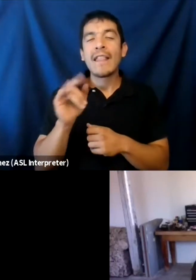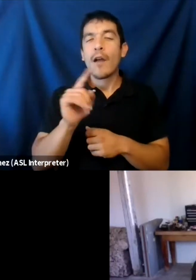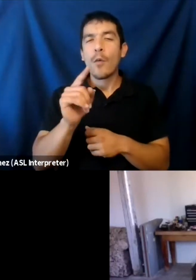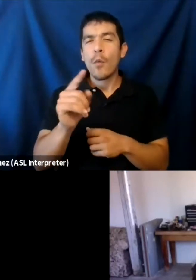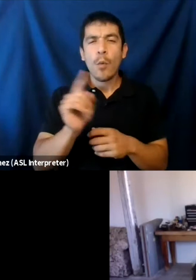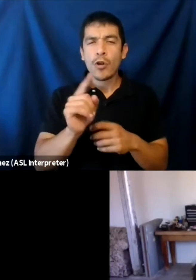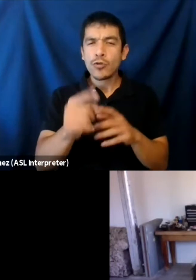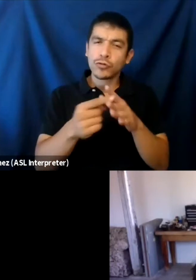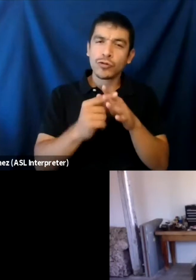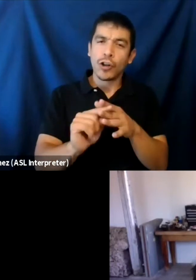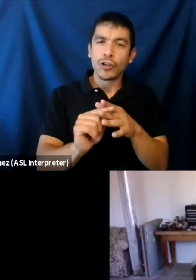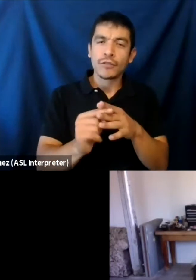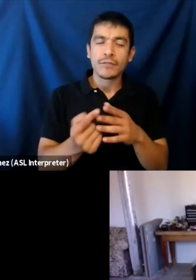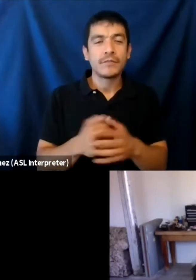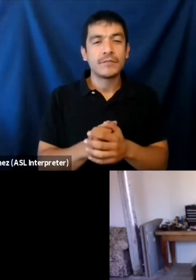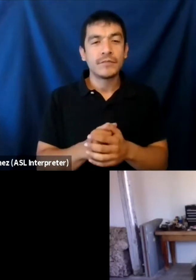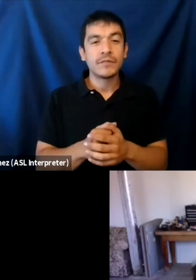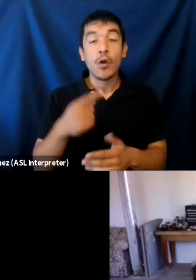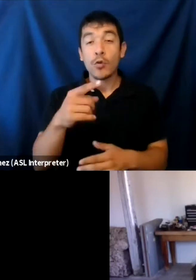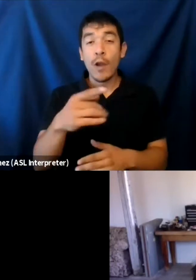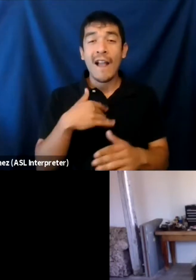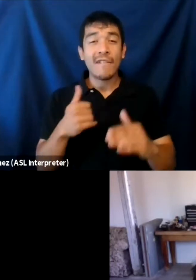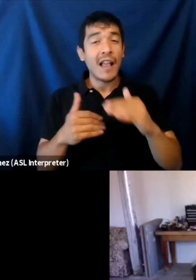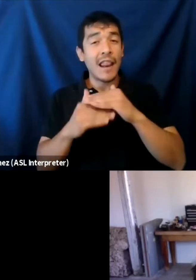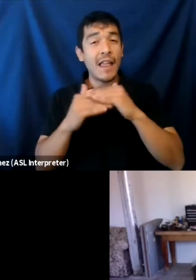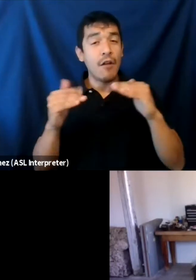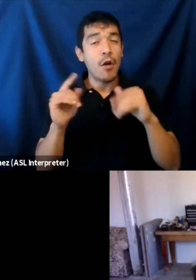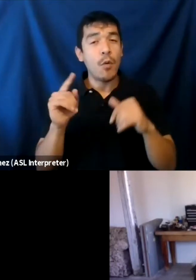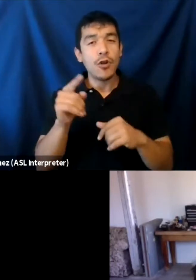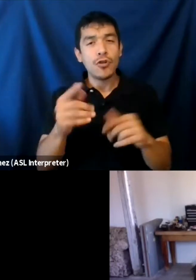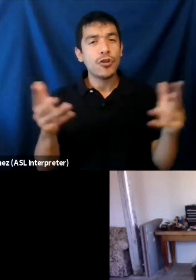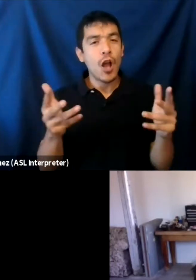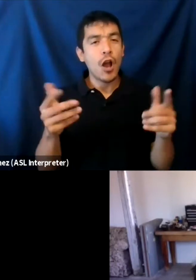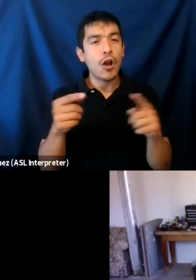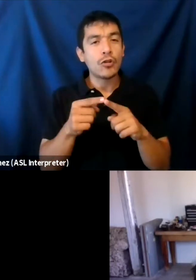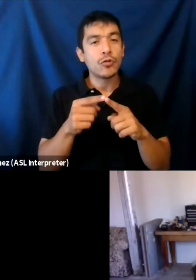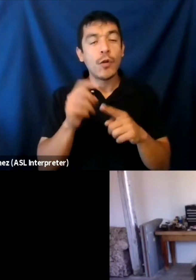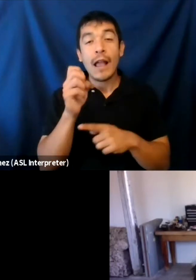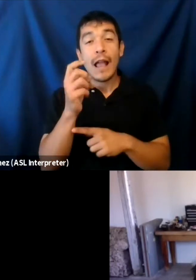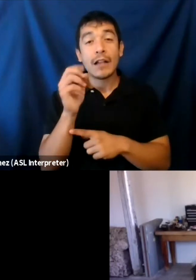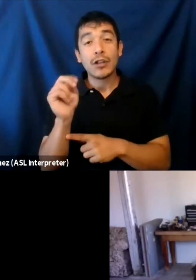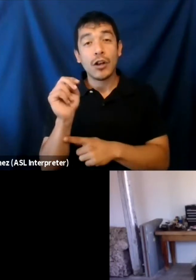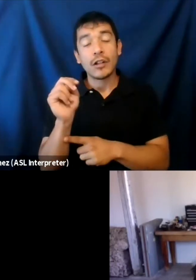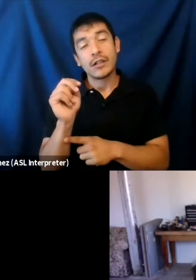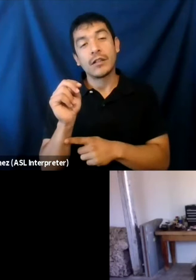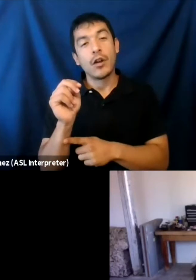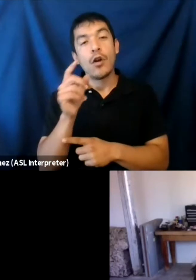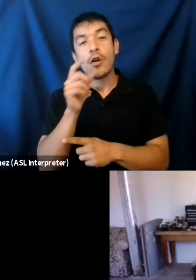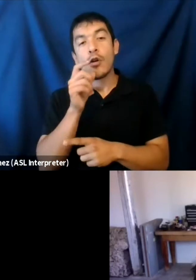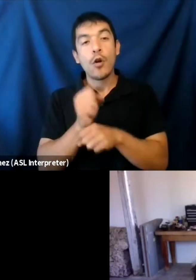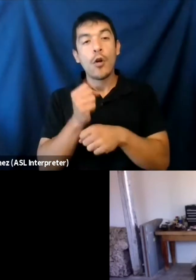I mean, you've got a layer where you're talking to Axon Enterprise, either who makes tasers and body cameras,